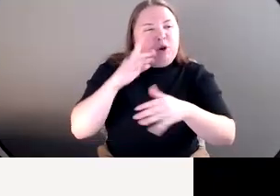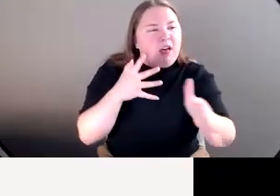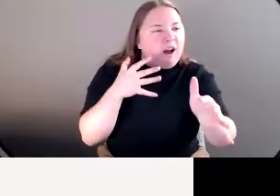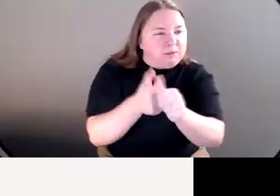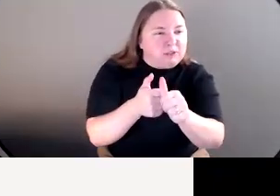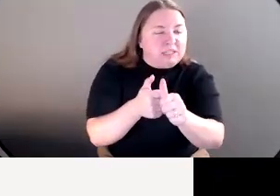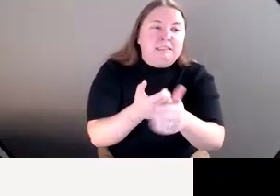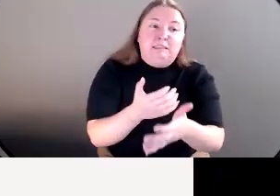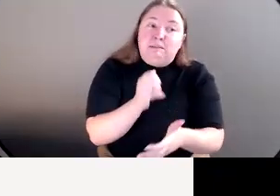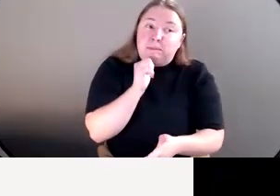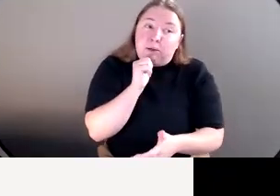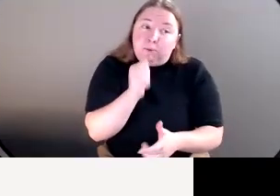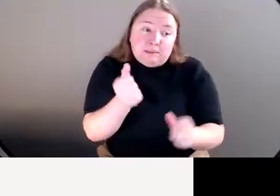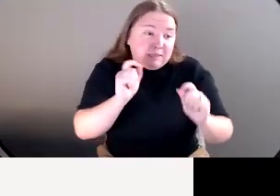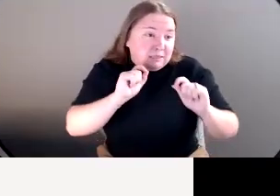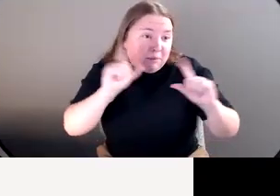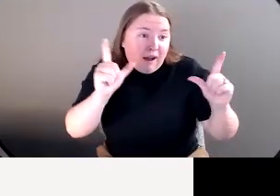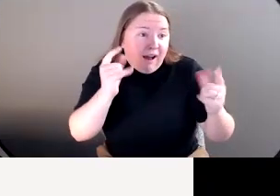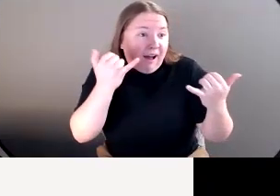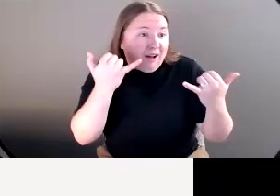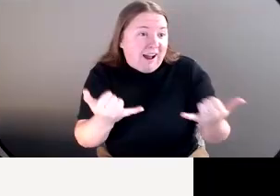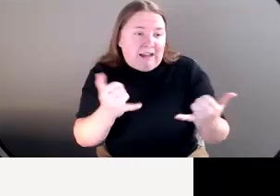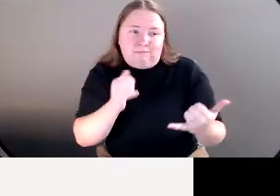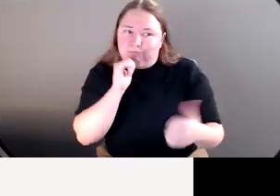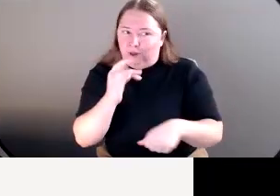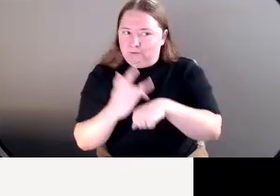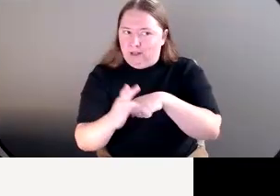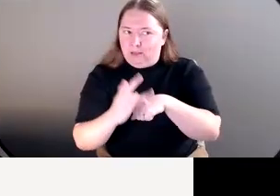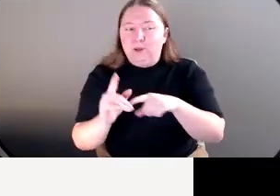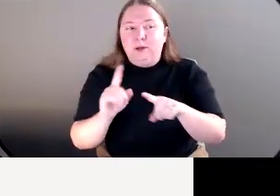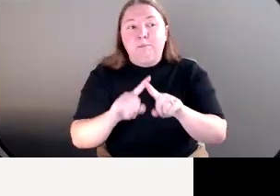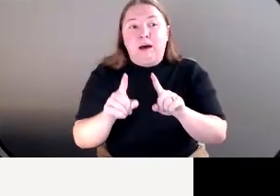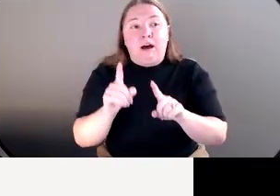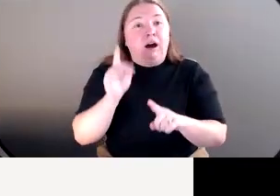And so I wouldn't be surprised if right now it doesn't have it, but maybe when they officially release it